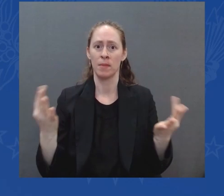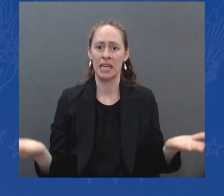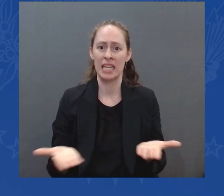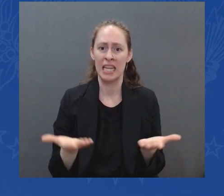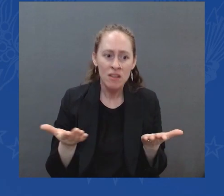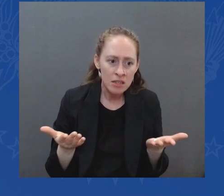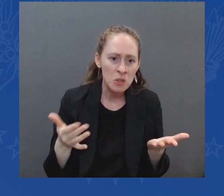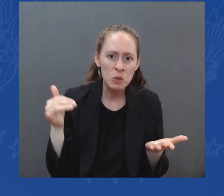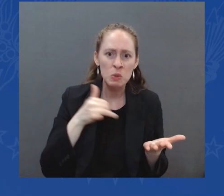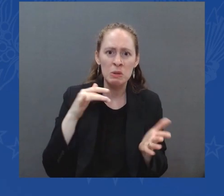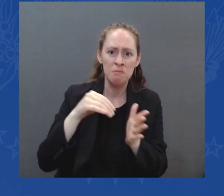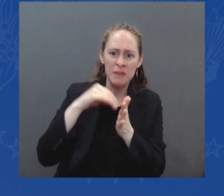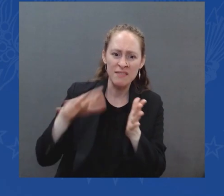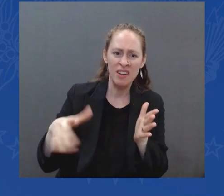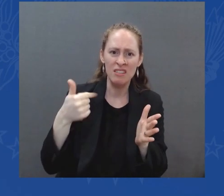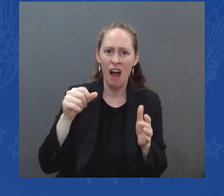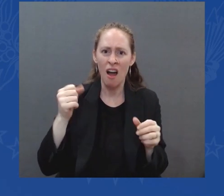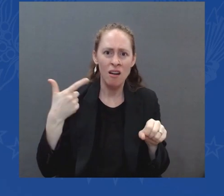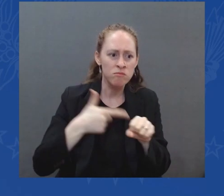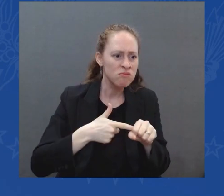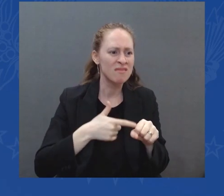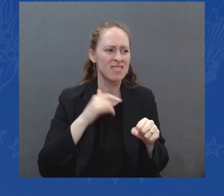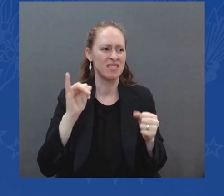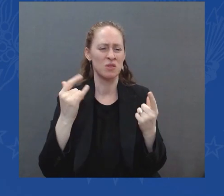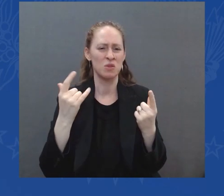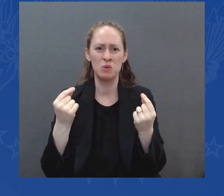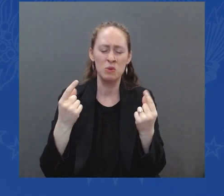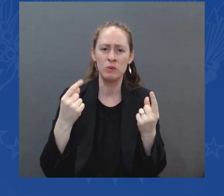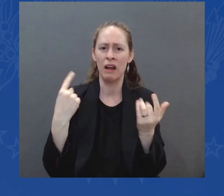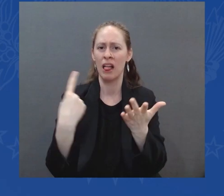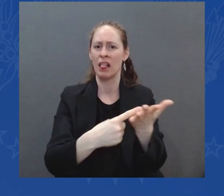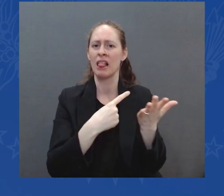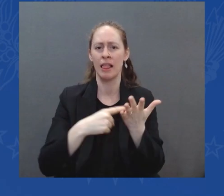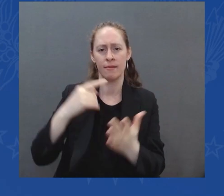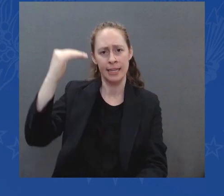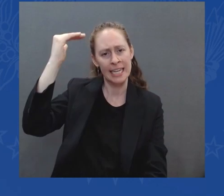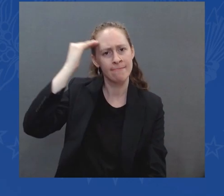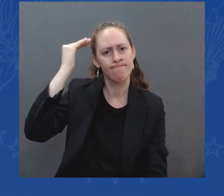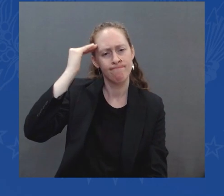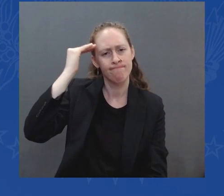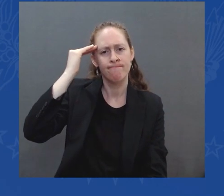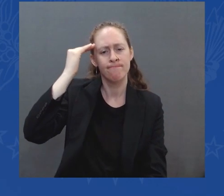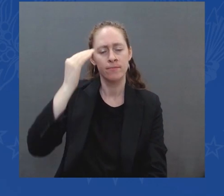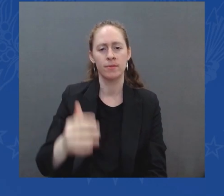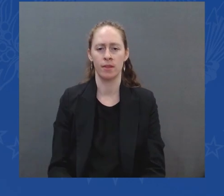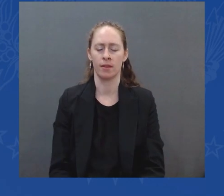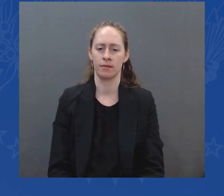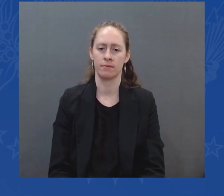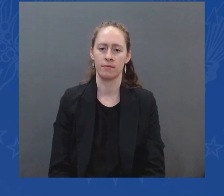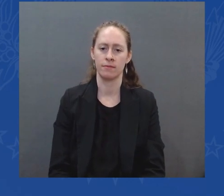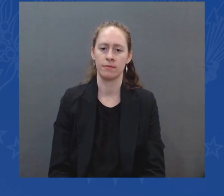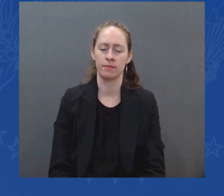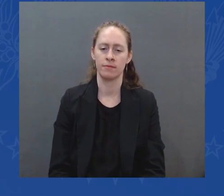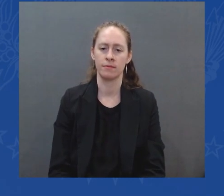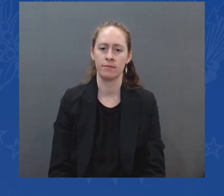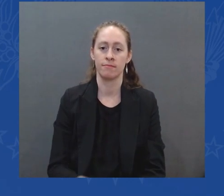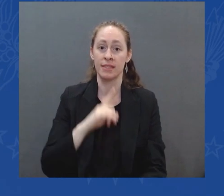Our prices are rising because of Putin's actions. There isn't enough supply. And the bottom line is: If we want lower gas prices,